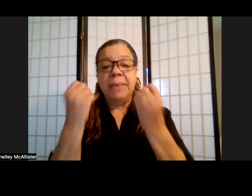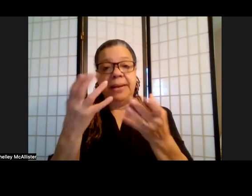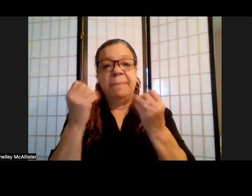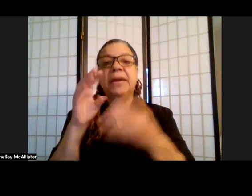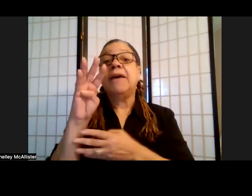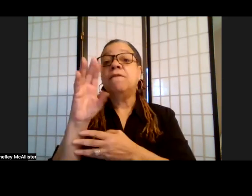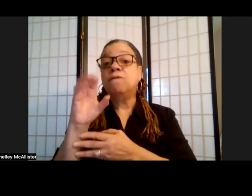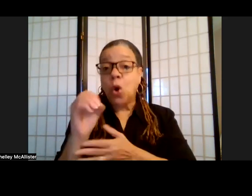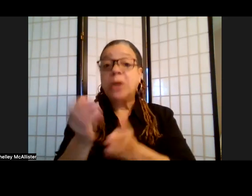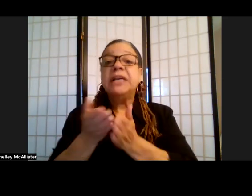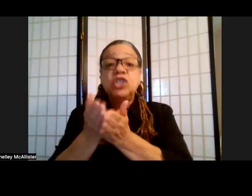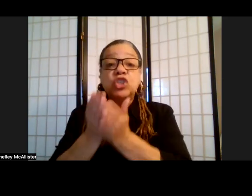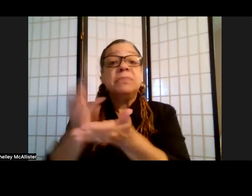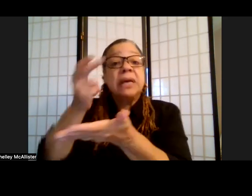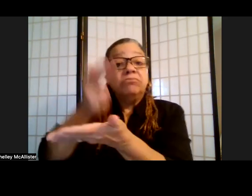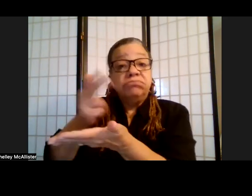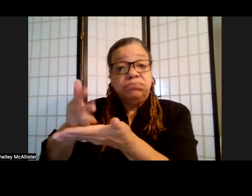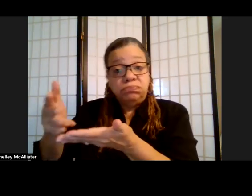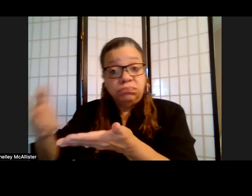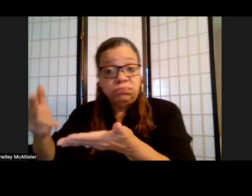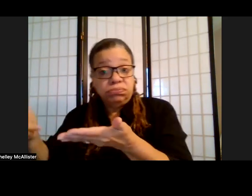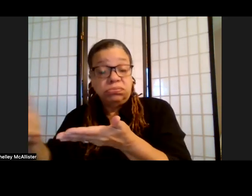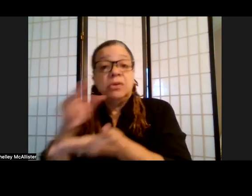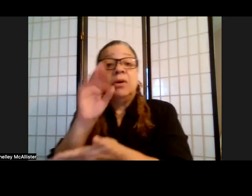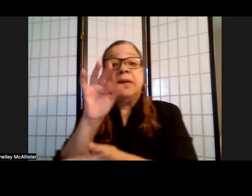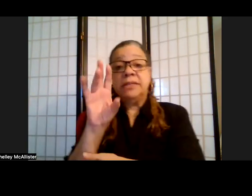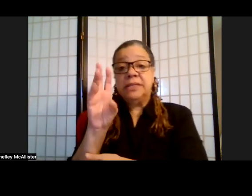at a time could dock there. And in 1967 alone, more than 4 million